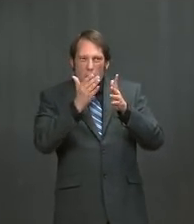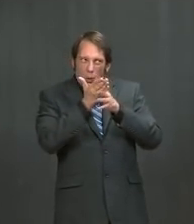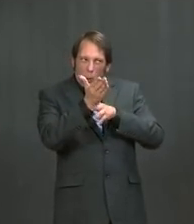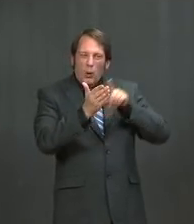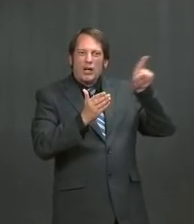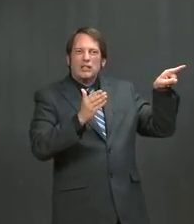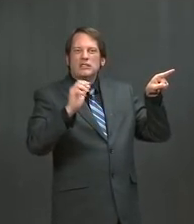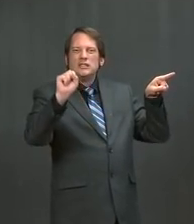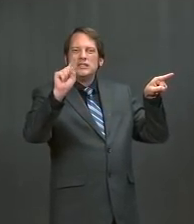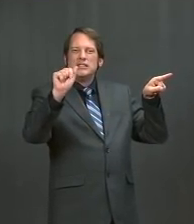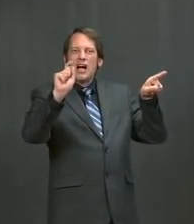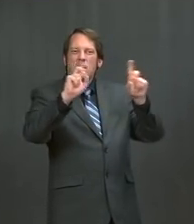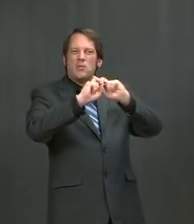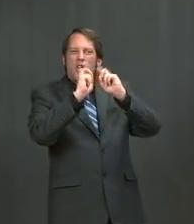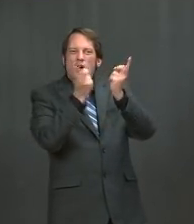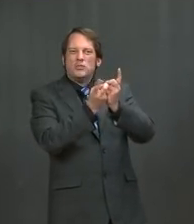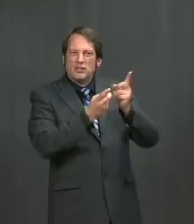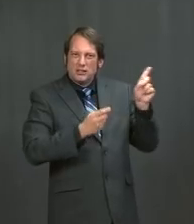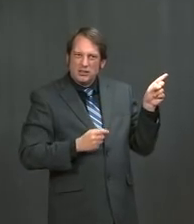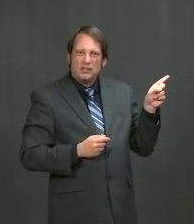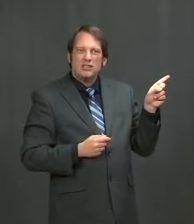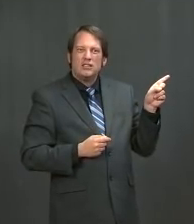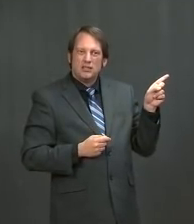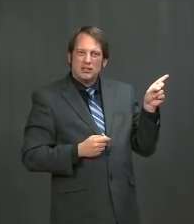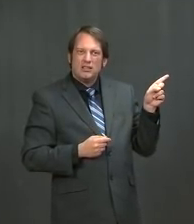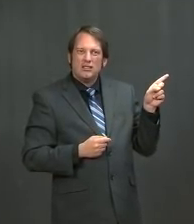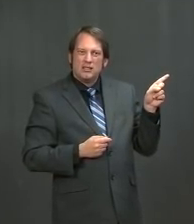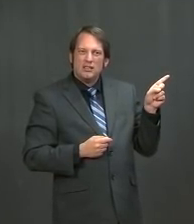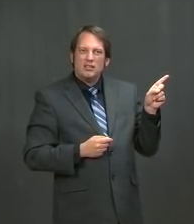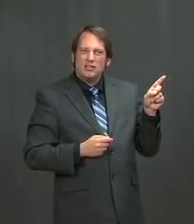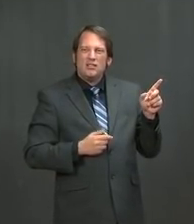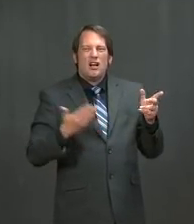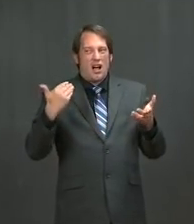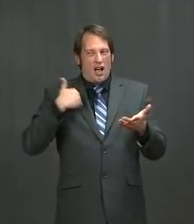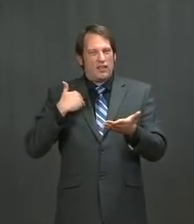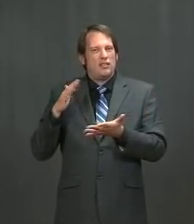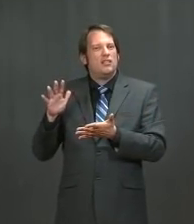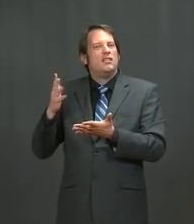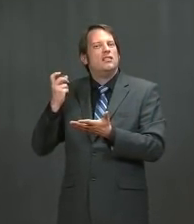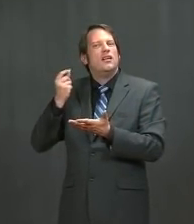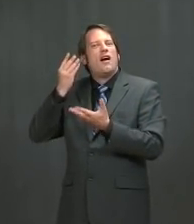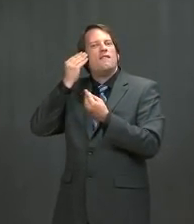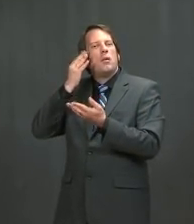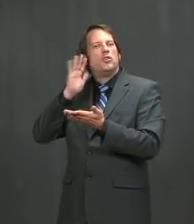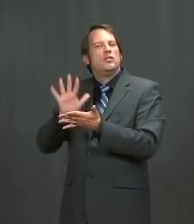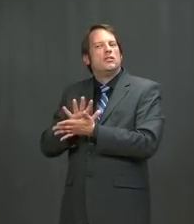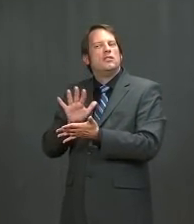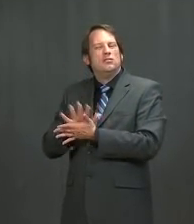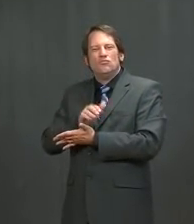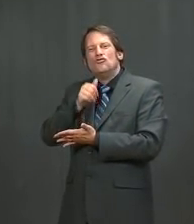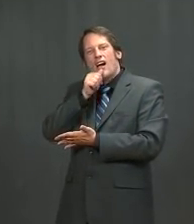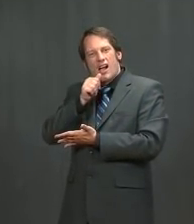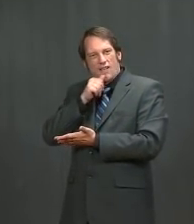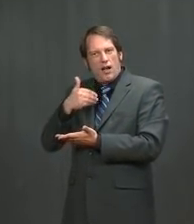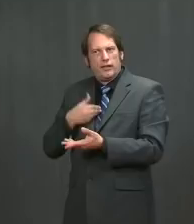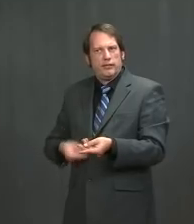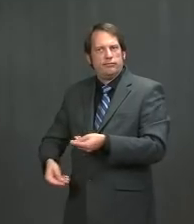There is a private memo that's being circulated in the business community and to some Republican senators